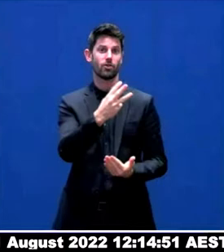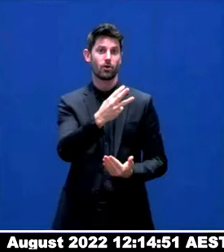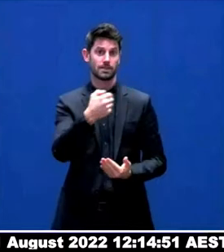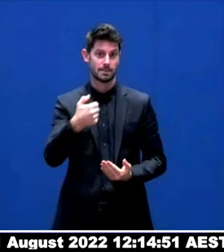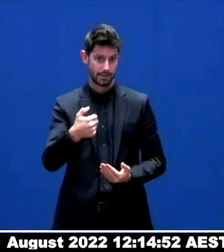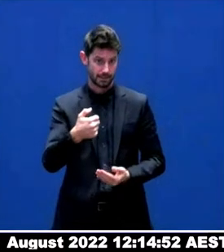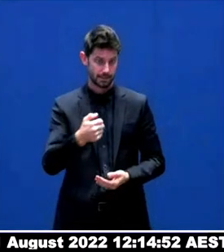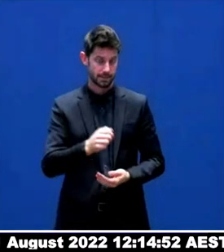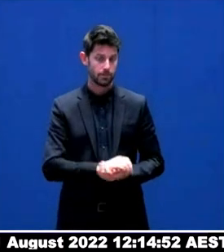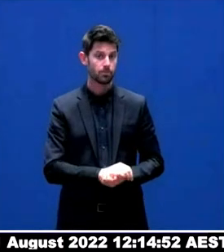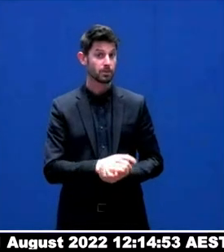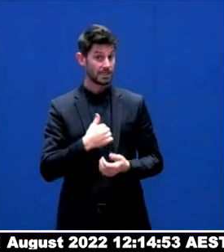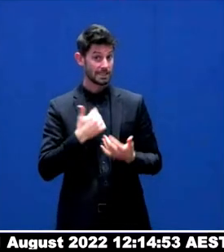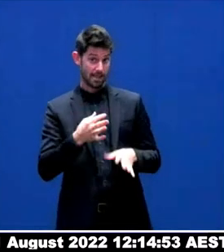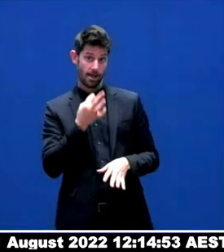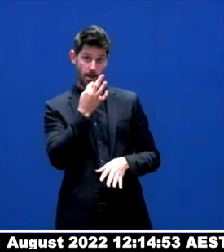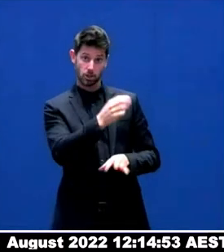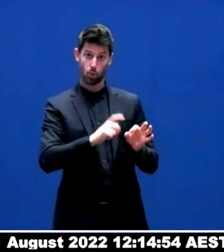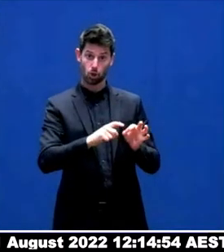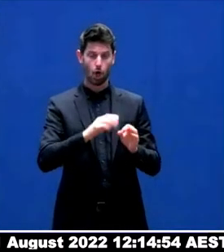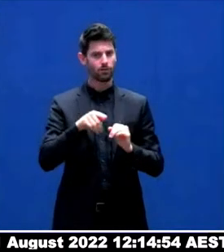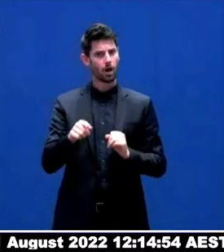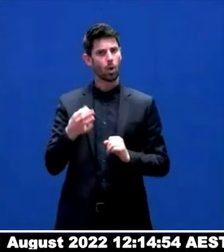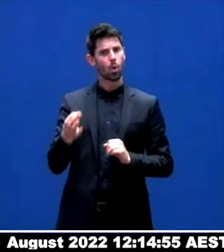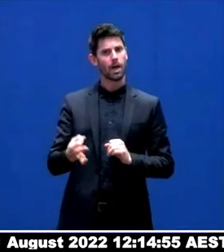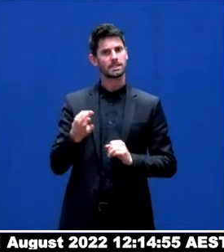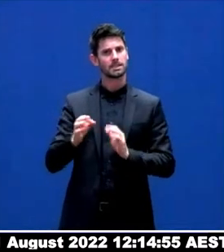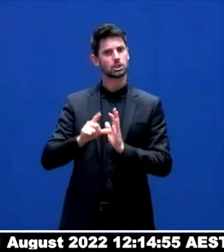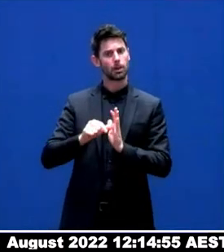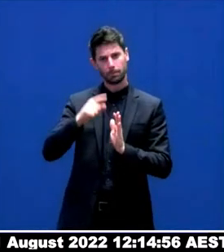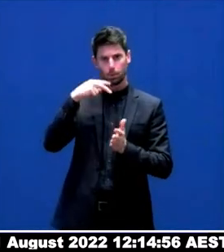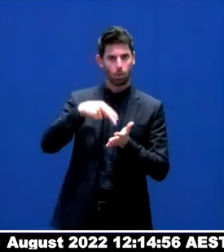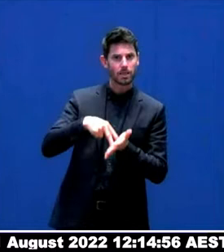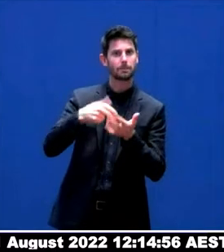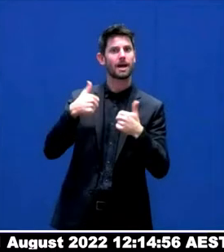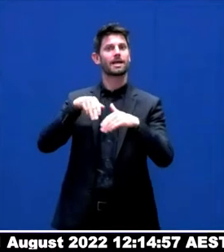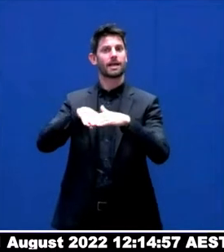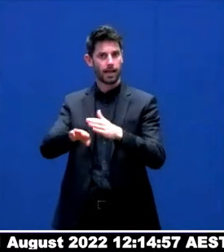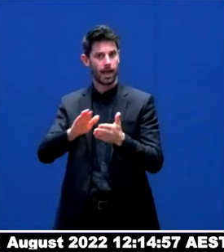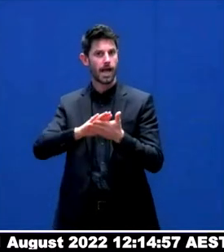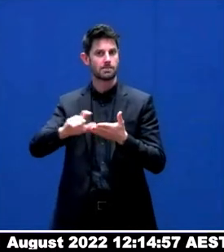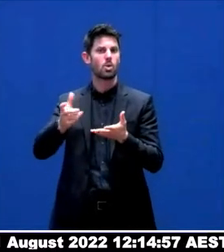Because we asked you about some waiting times, and we've heard some people telling us